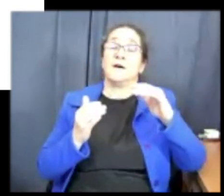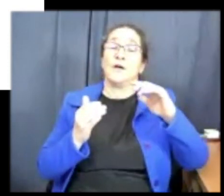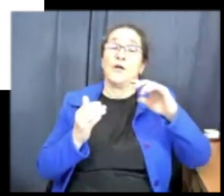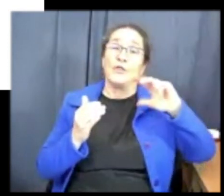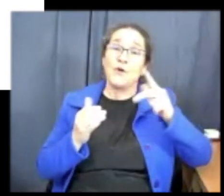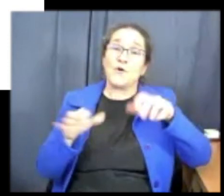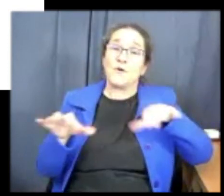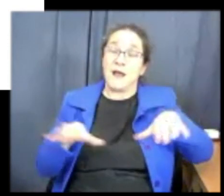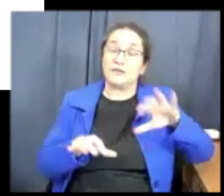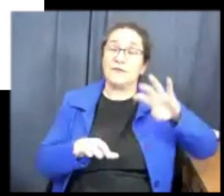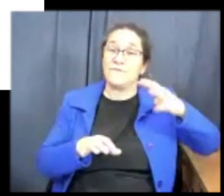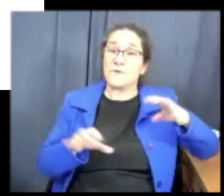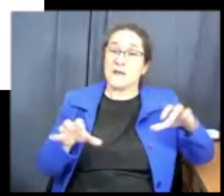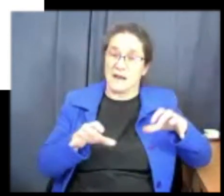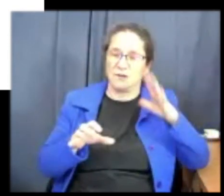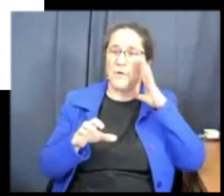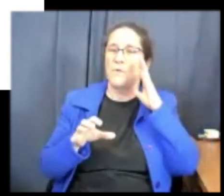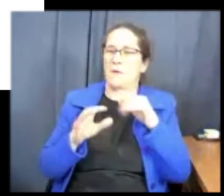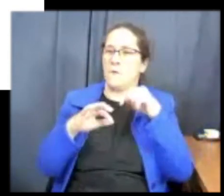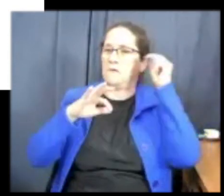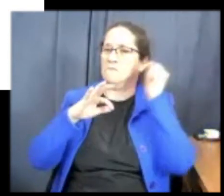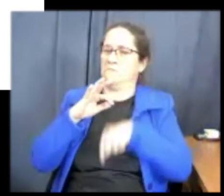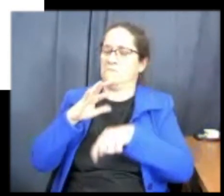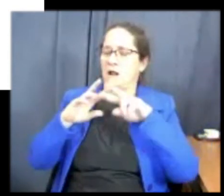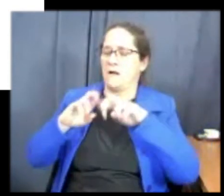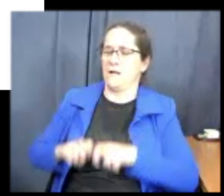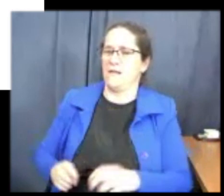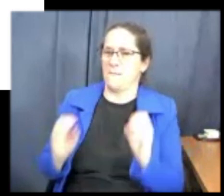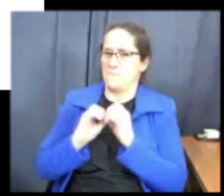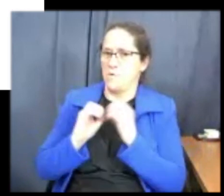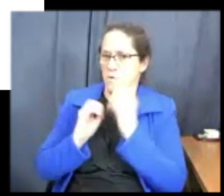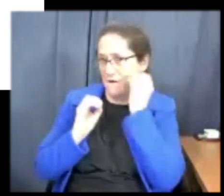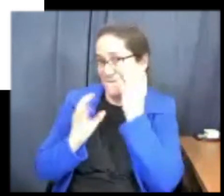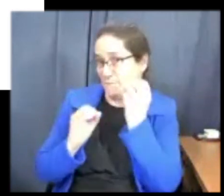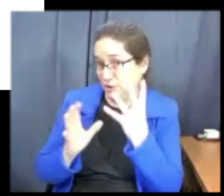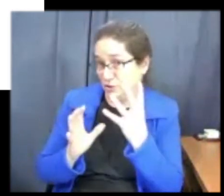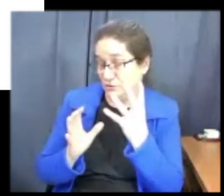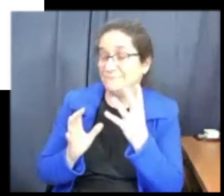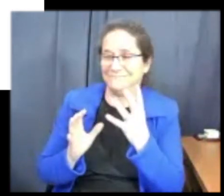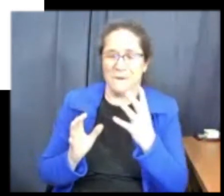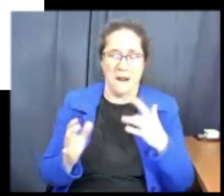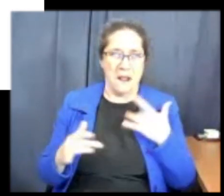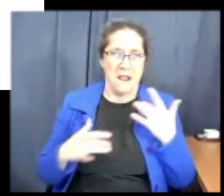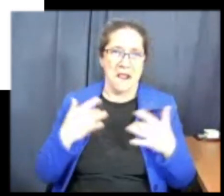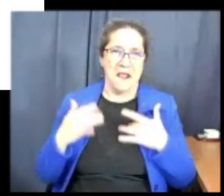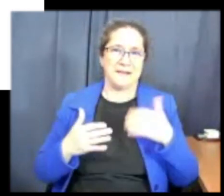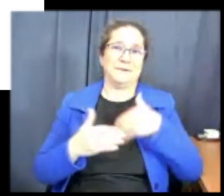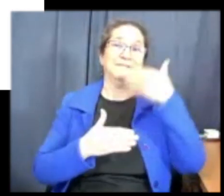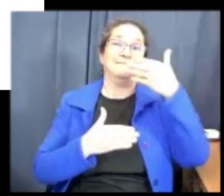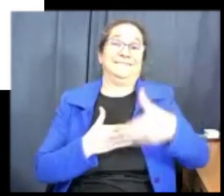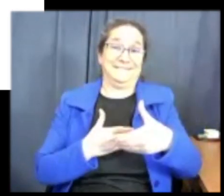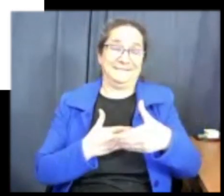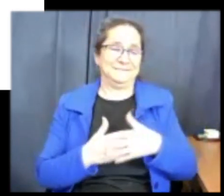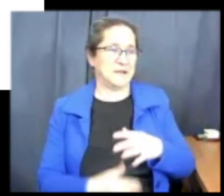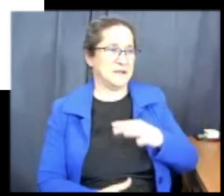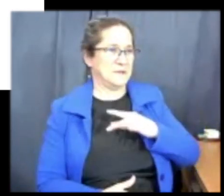that you've put into this table, so I'm excited to do that next. Awesome and then I am going to turn over sharing back to you.